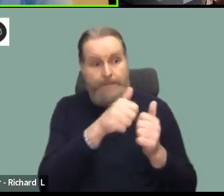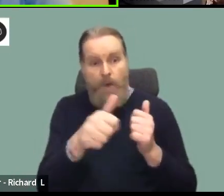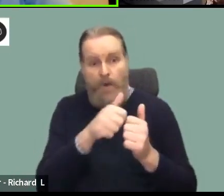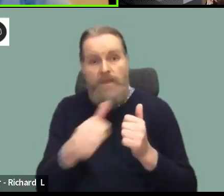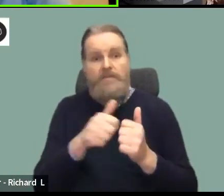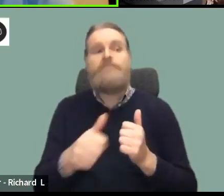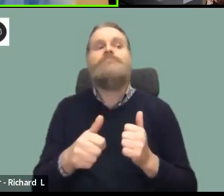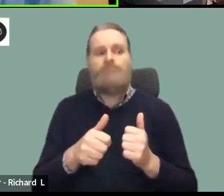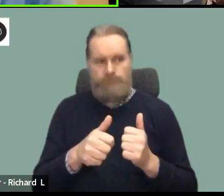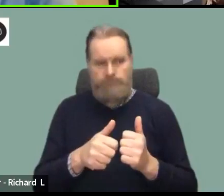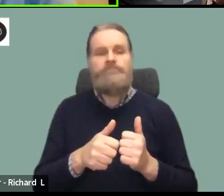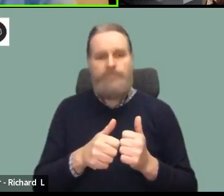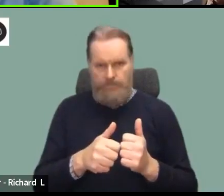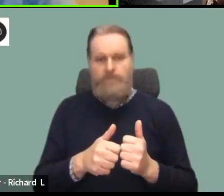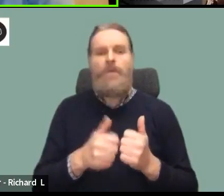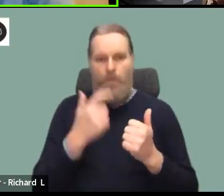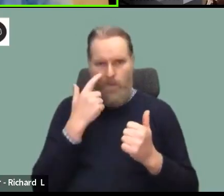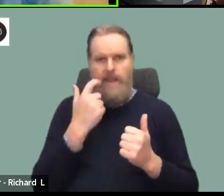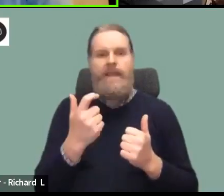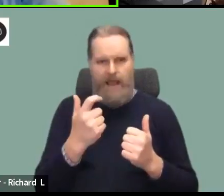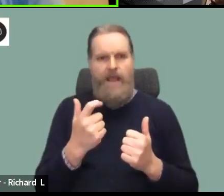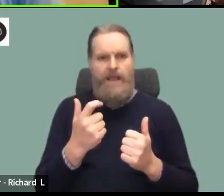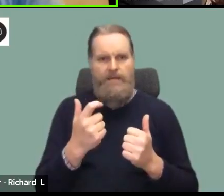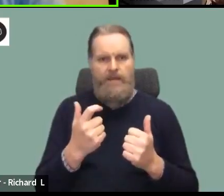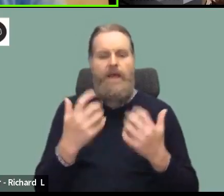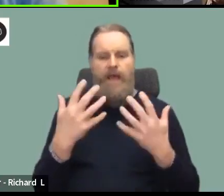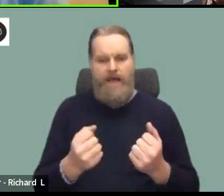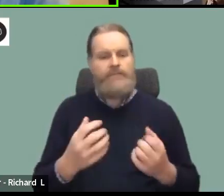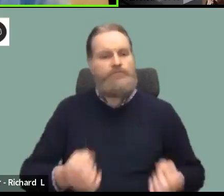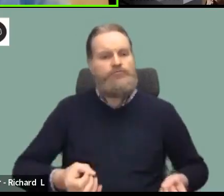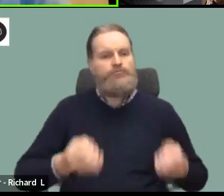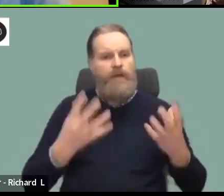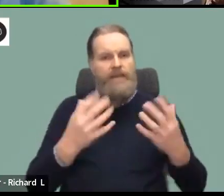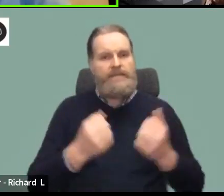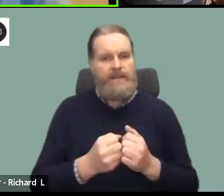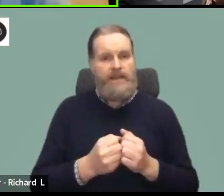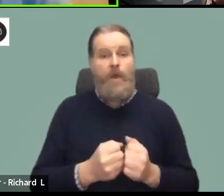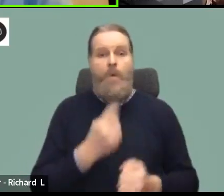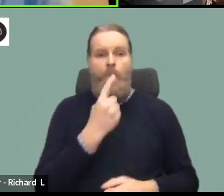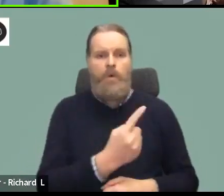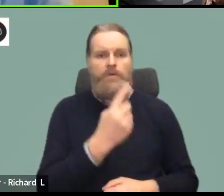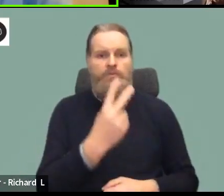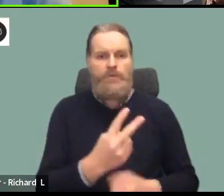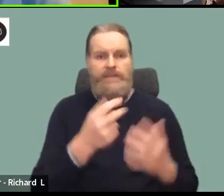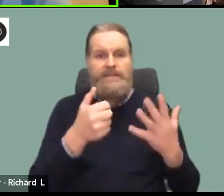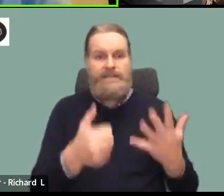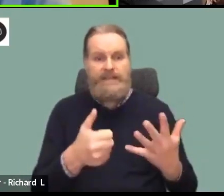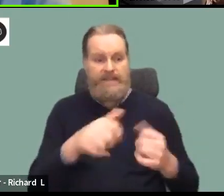unions. That means we now have the ability to That means we now have the ability to call legal strike action in 126 areas of our membership. cover